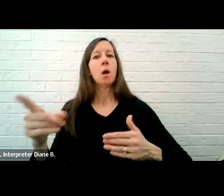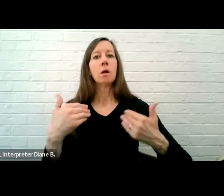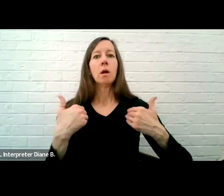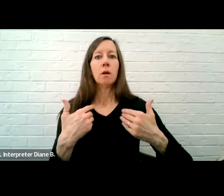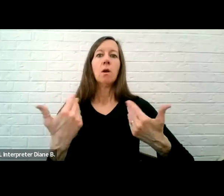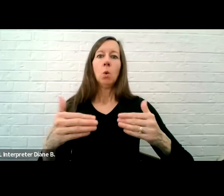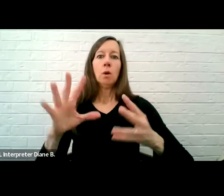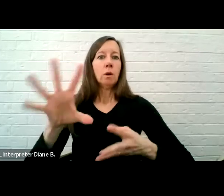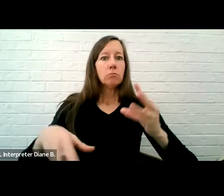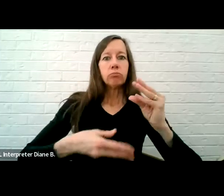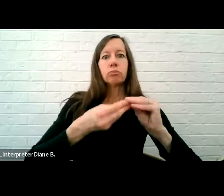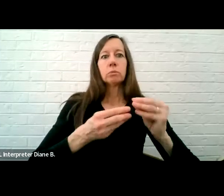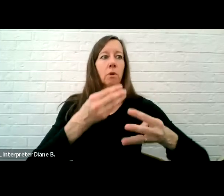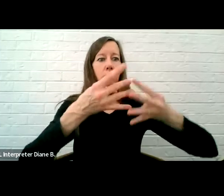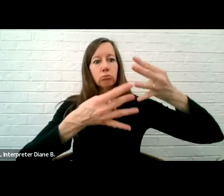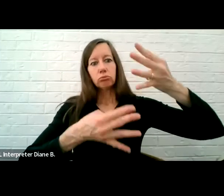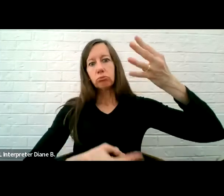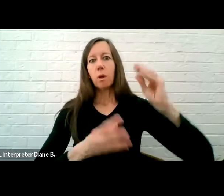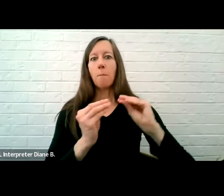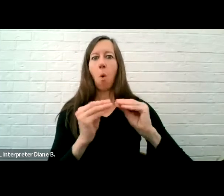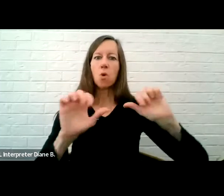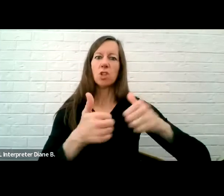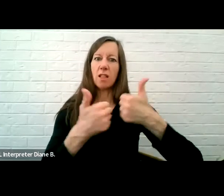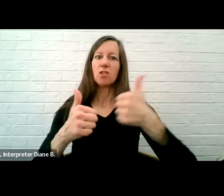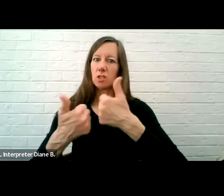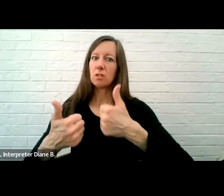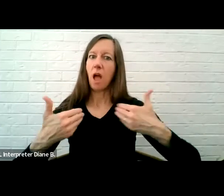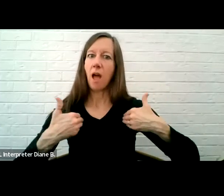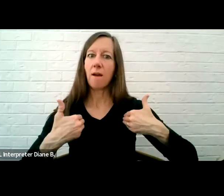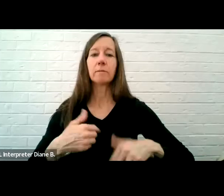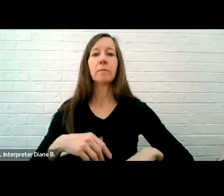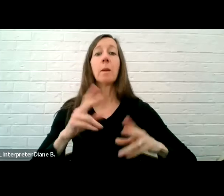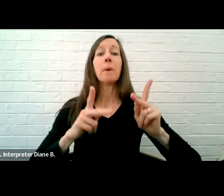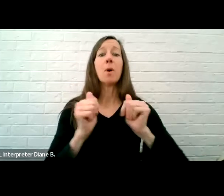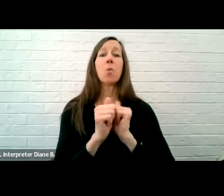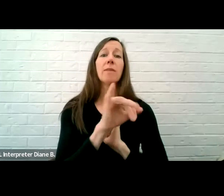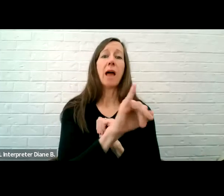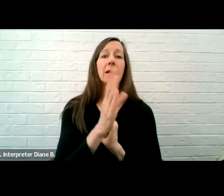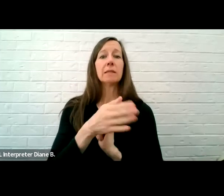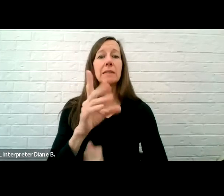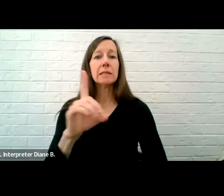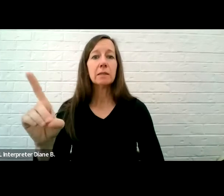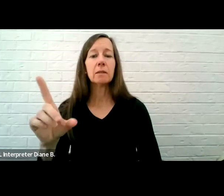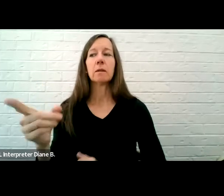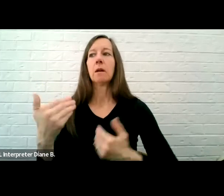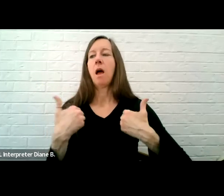The challenges are even greater. People with Iddd end up with very few options for living in the community.